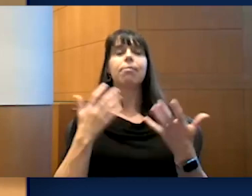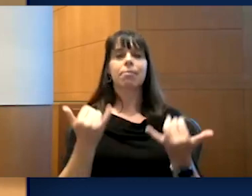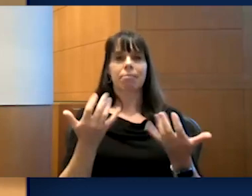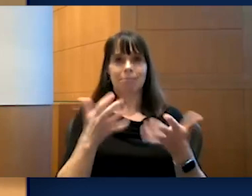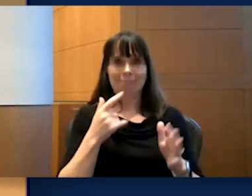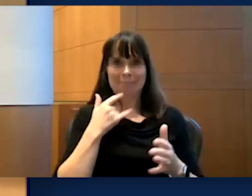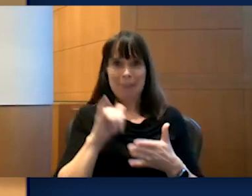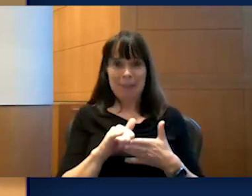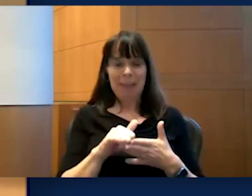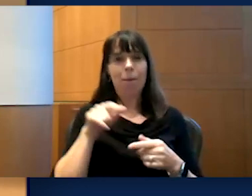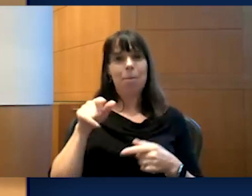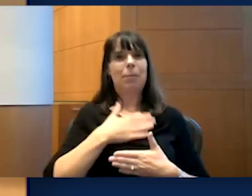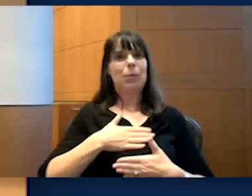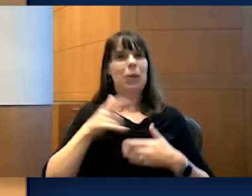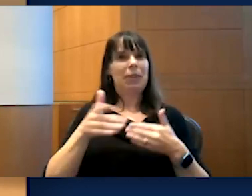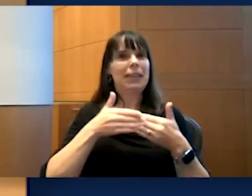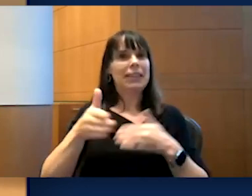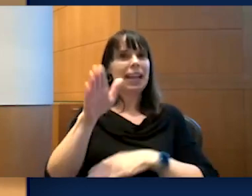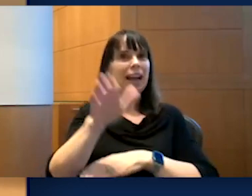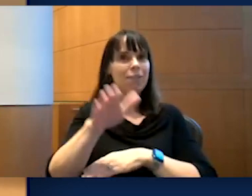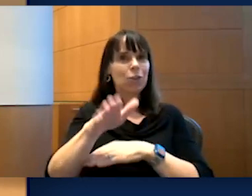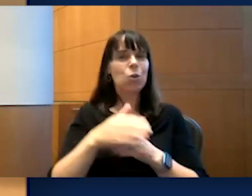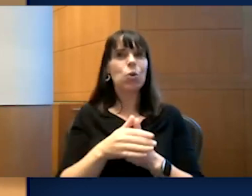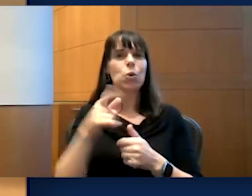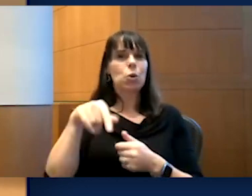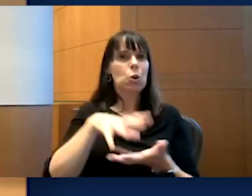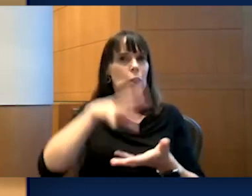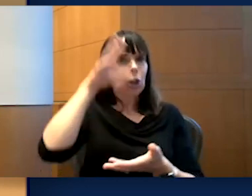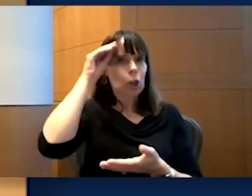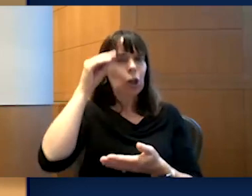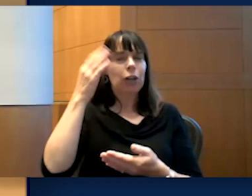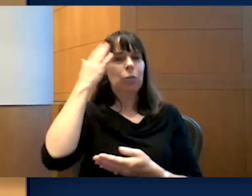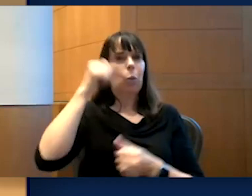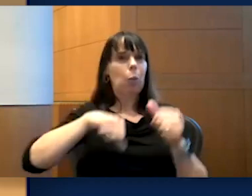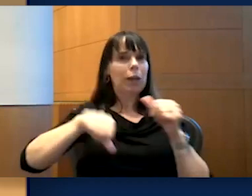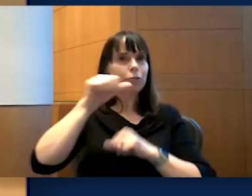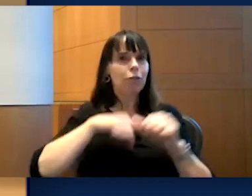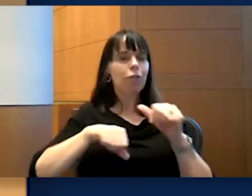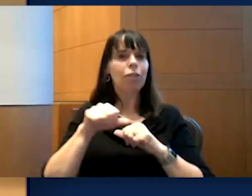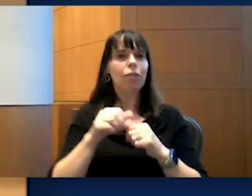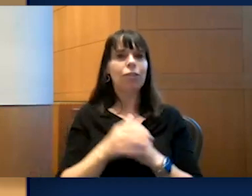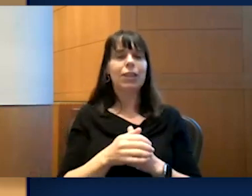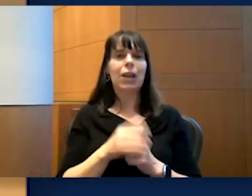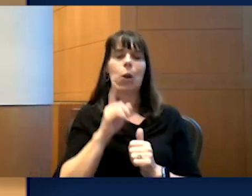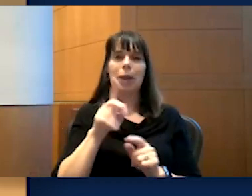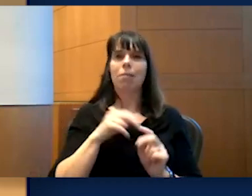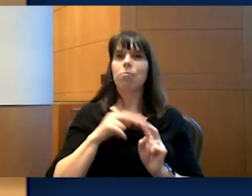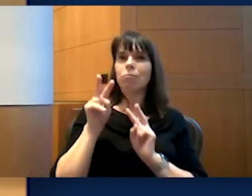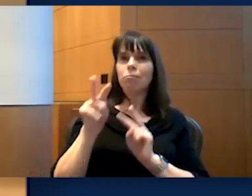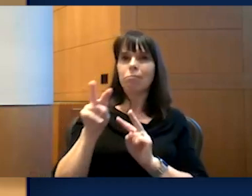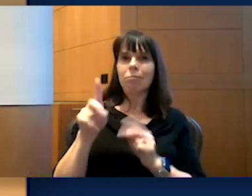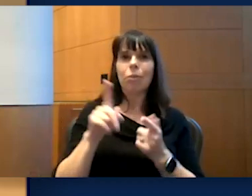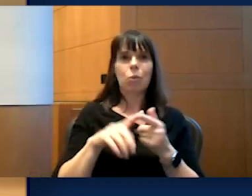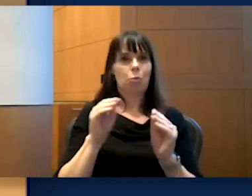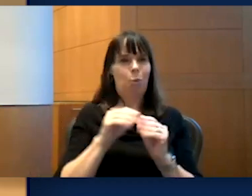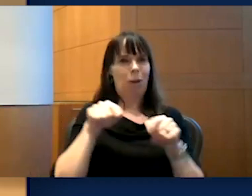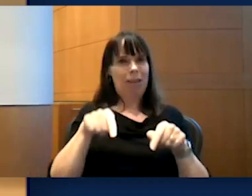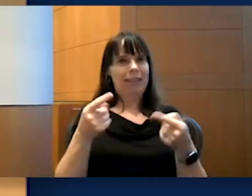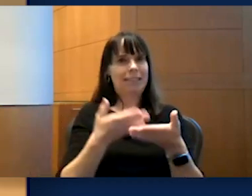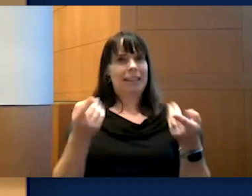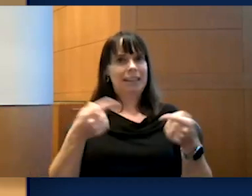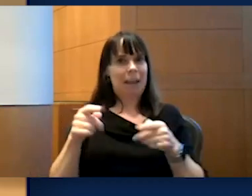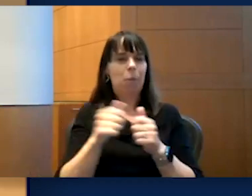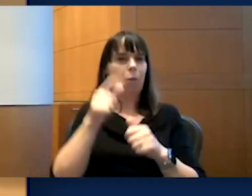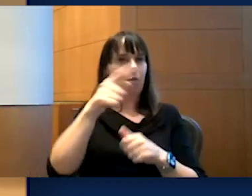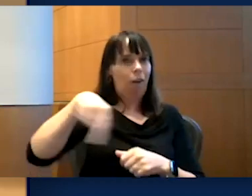With this said, please enjoy the afternoon learning and getting to know each other. And I truly look forward to more of this with all of you.